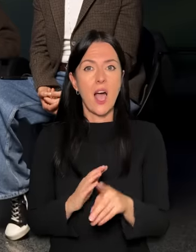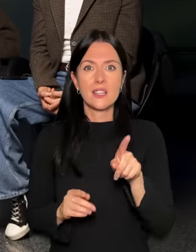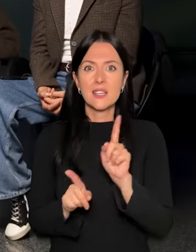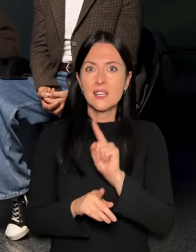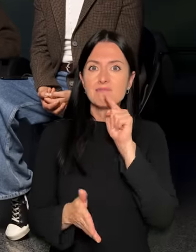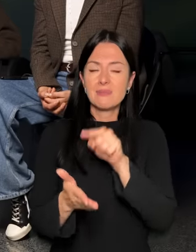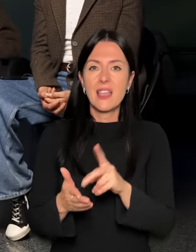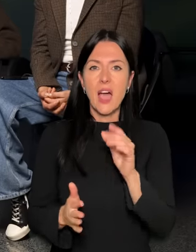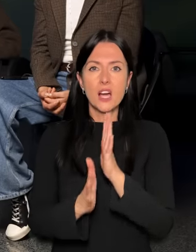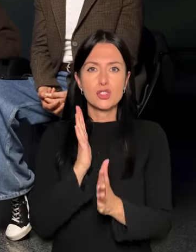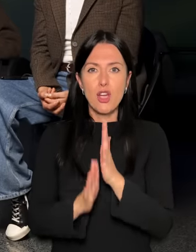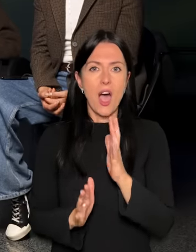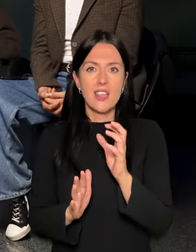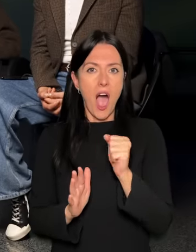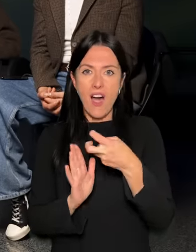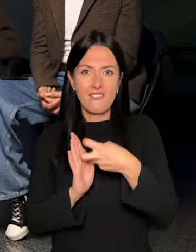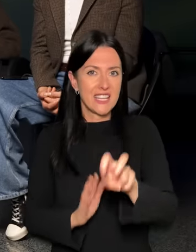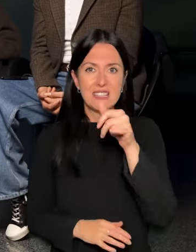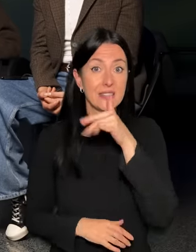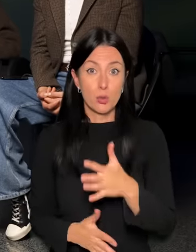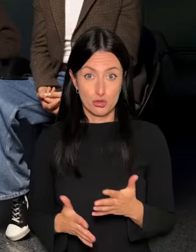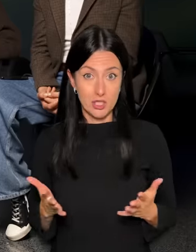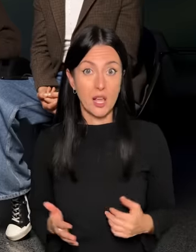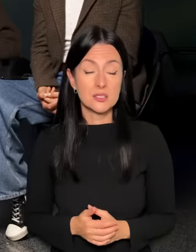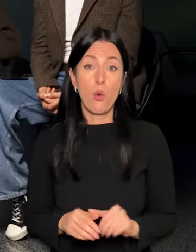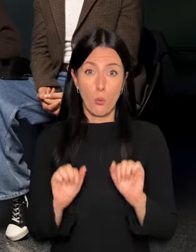So you've arrived at Khreshchatyk and you can't get out. Great.